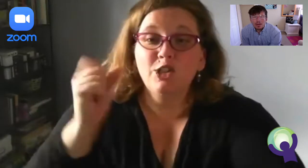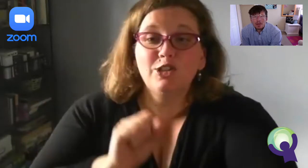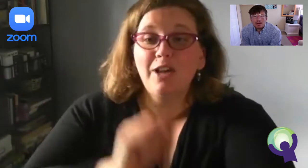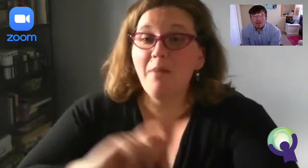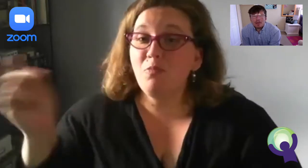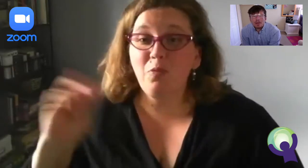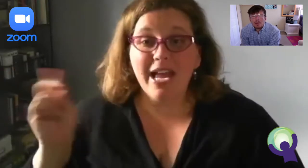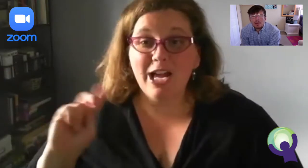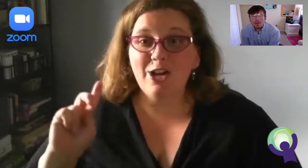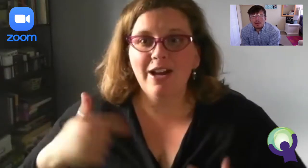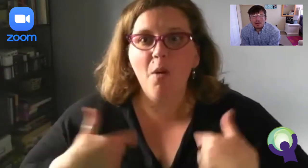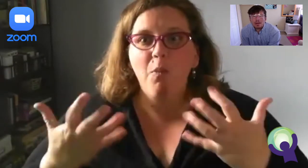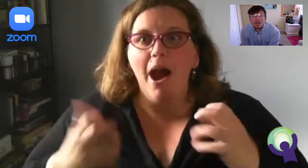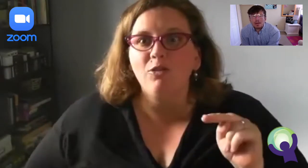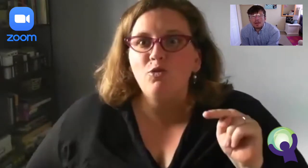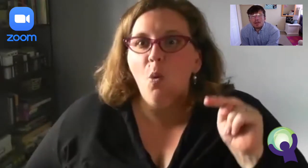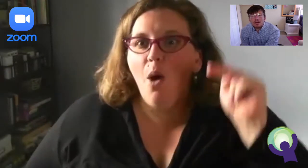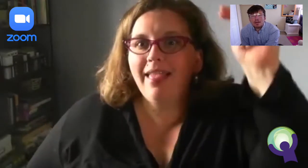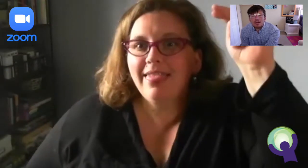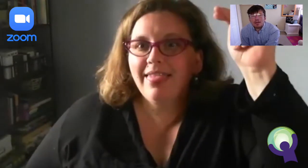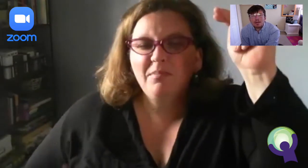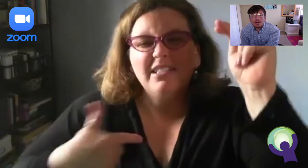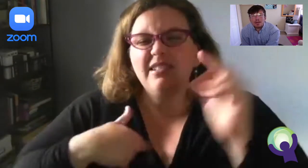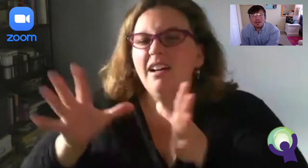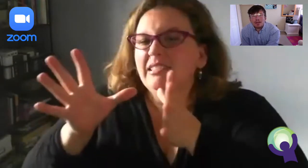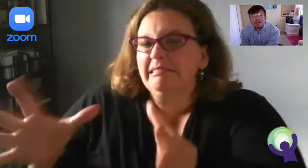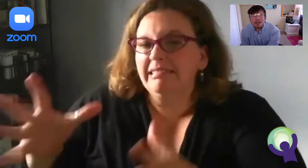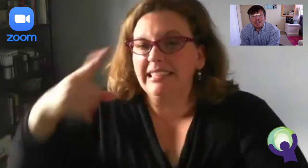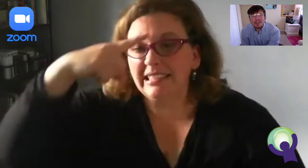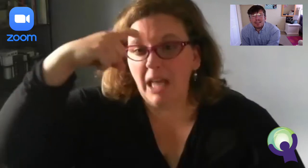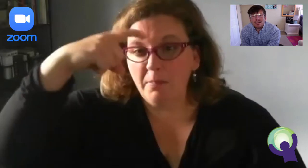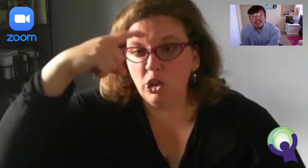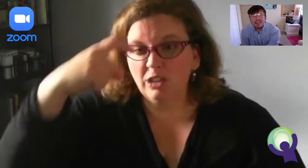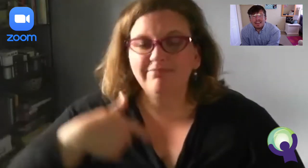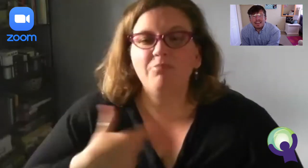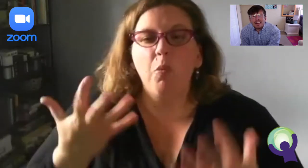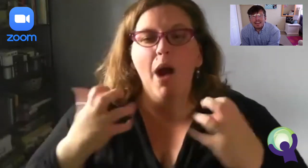Then my first job, I wanted to go north. I was tired of